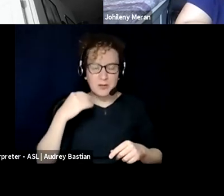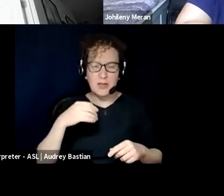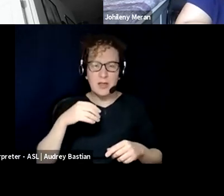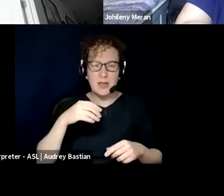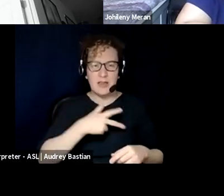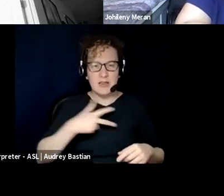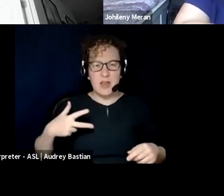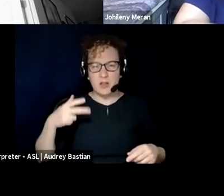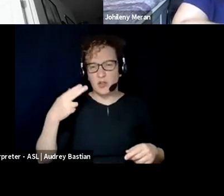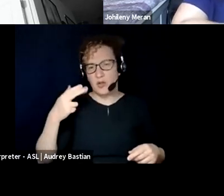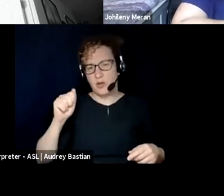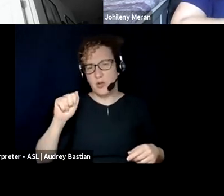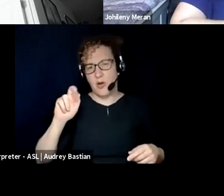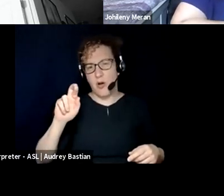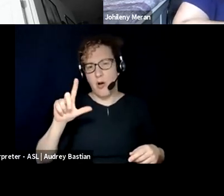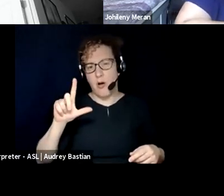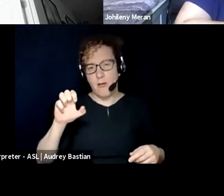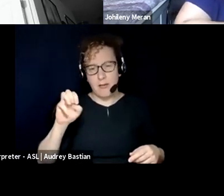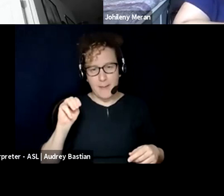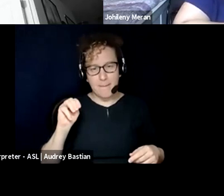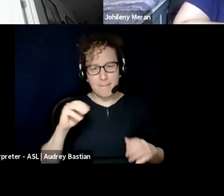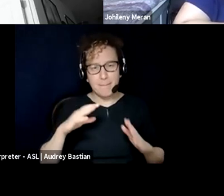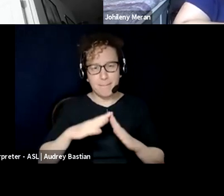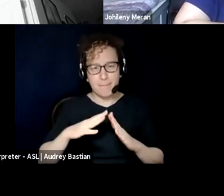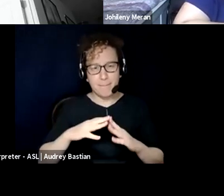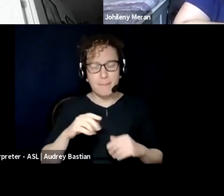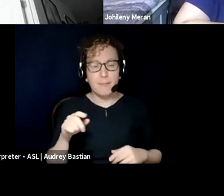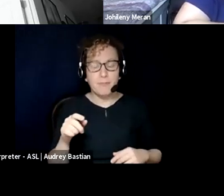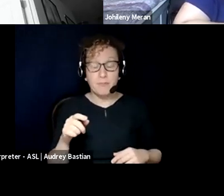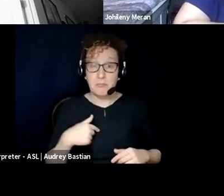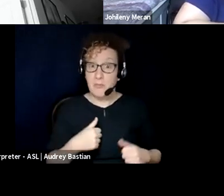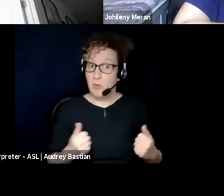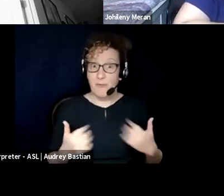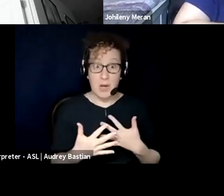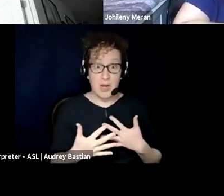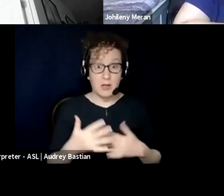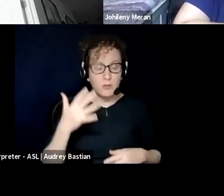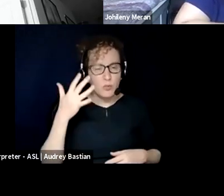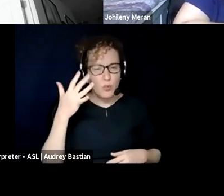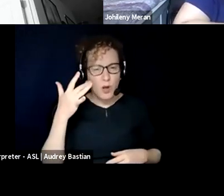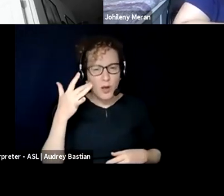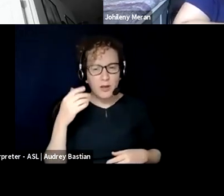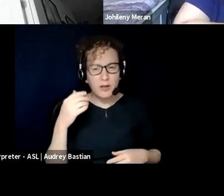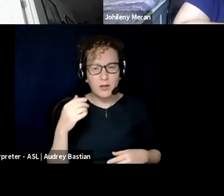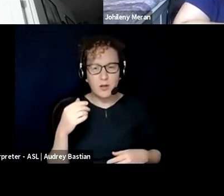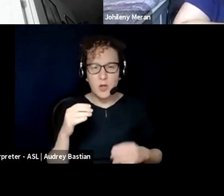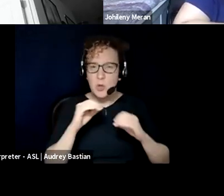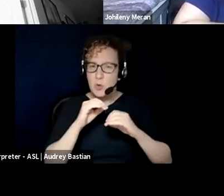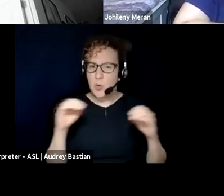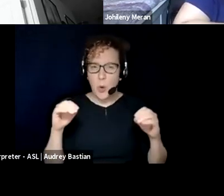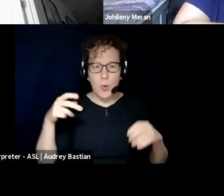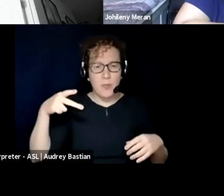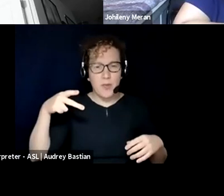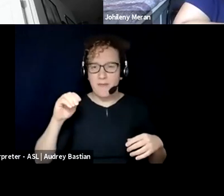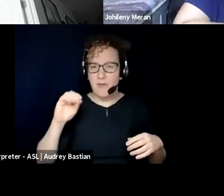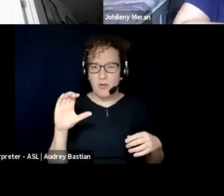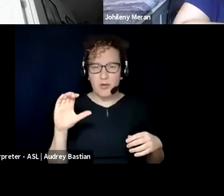Harlem. And I was really afraid because there were no people of color. It was all the White people